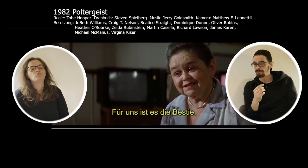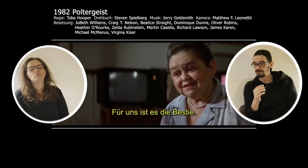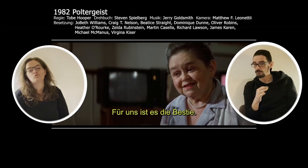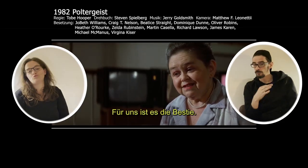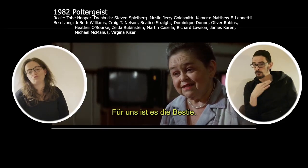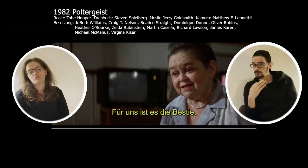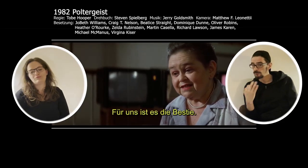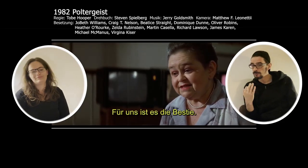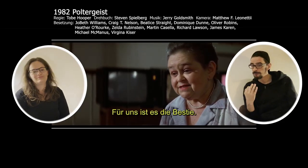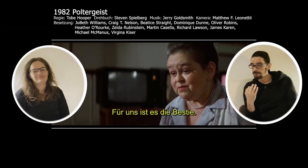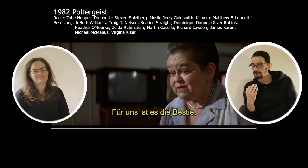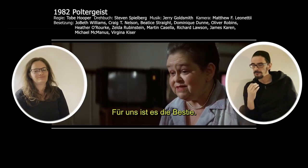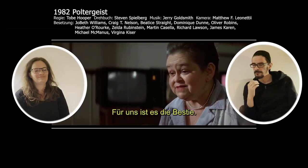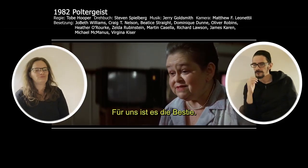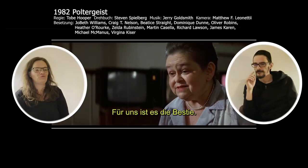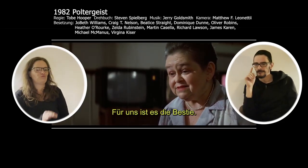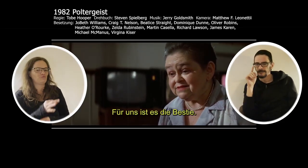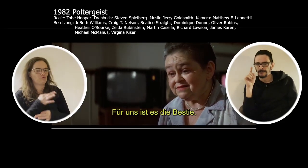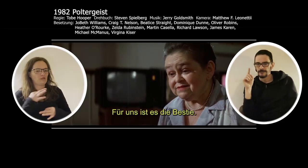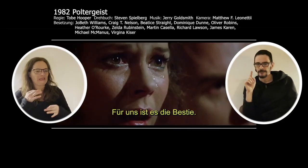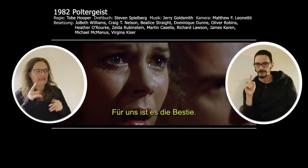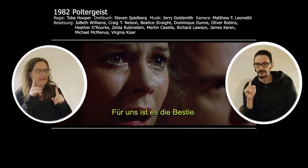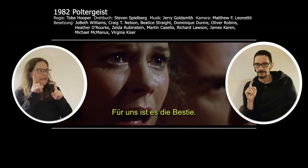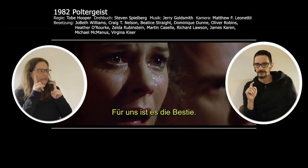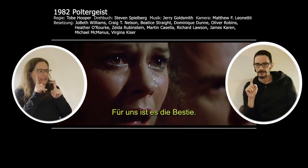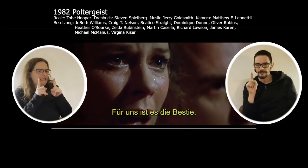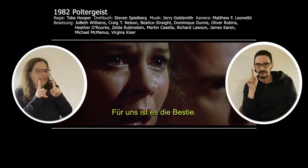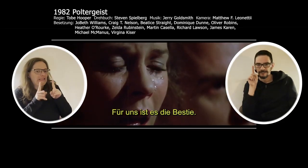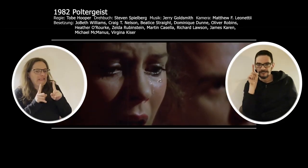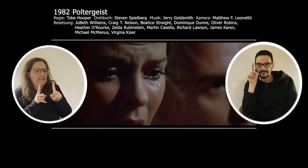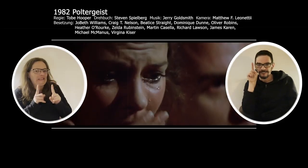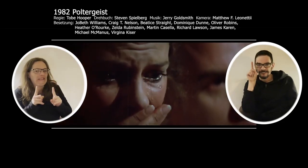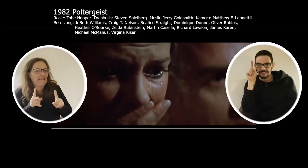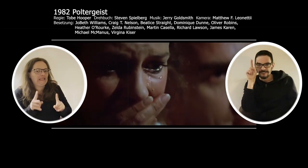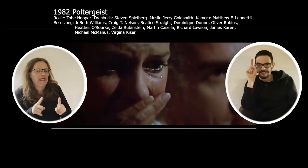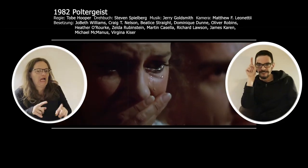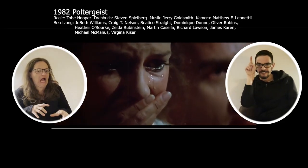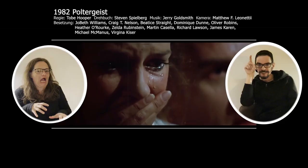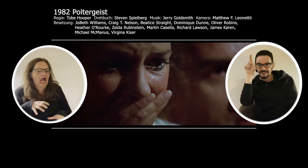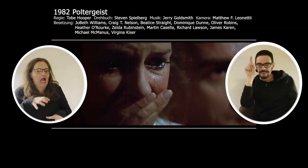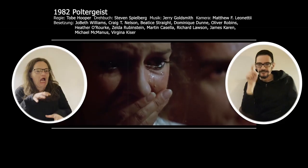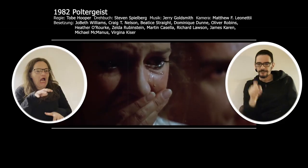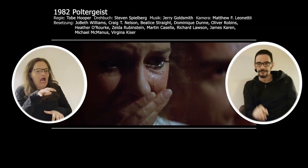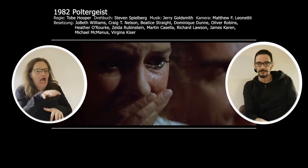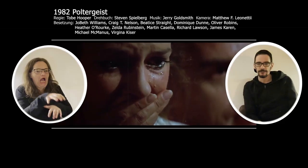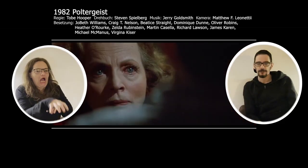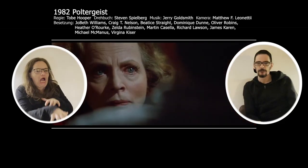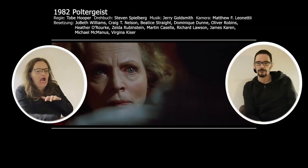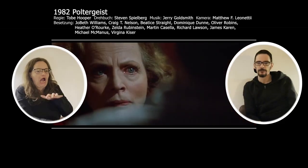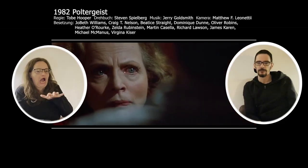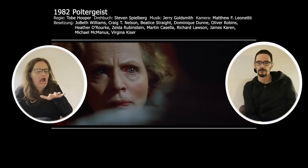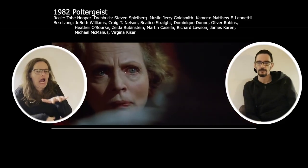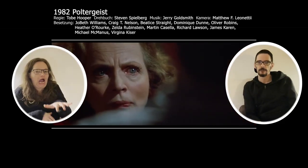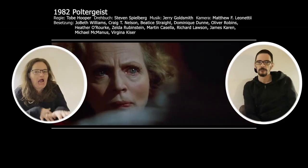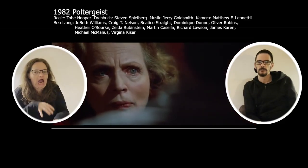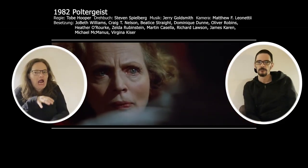For us, however, it is the beast. [BOTH ECHO] Beast. [ECHO] The Beast.